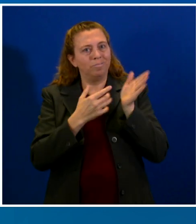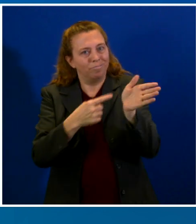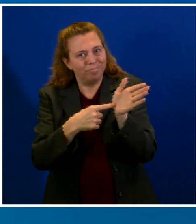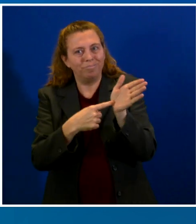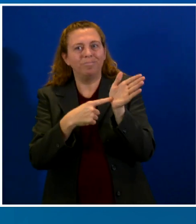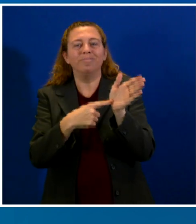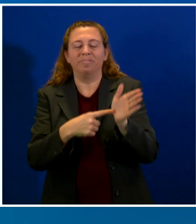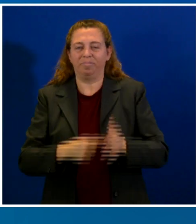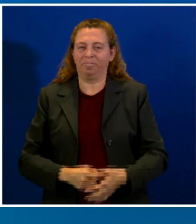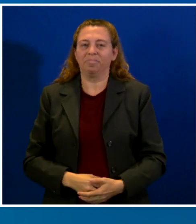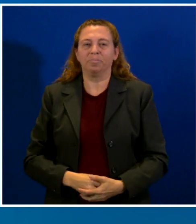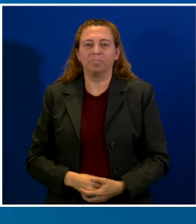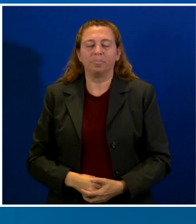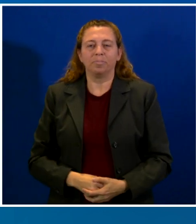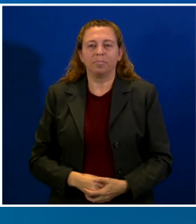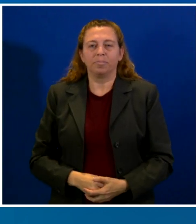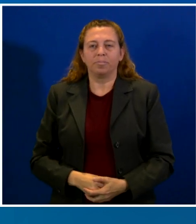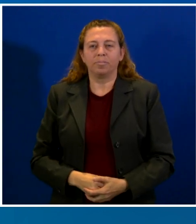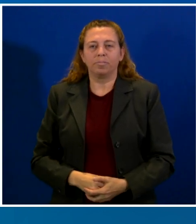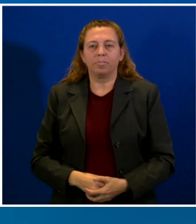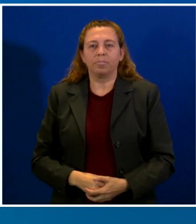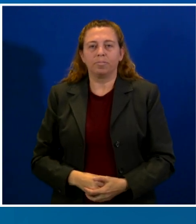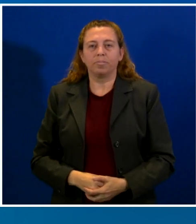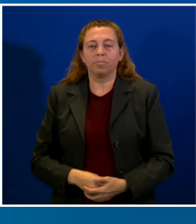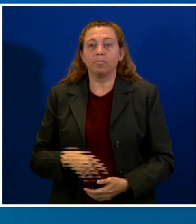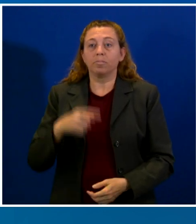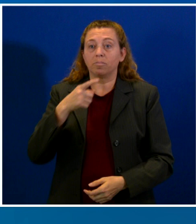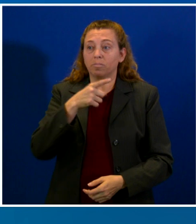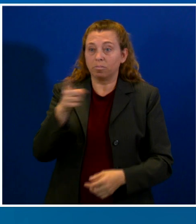If you do not have internet access or need help scheduling